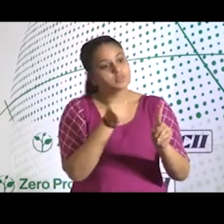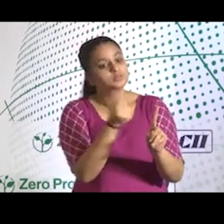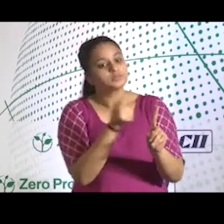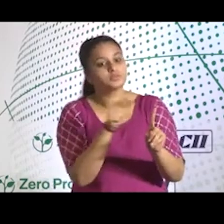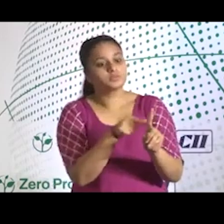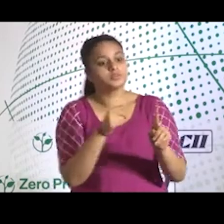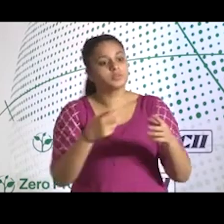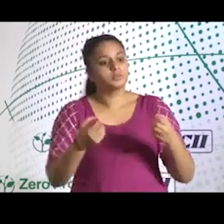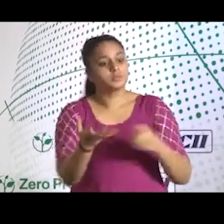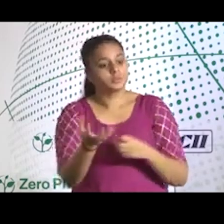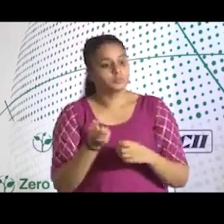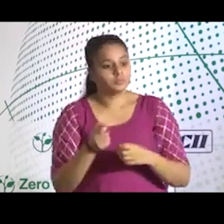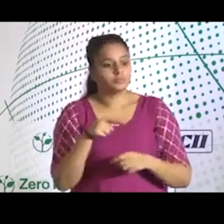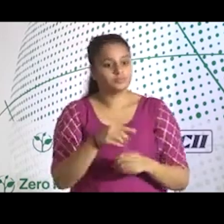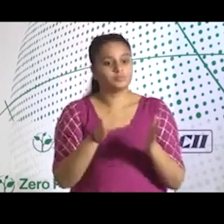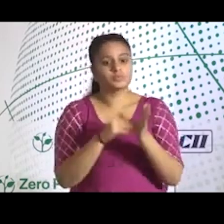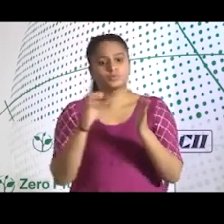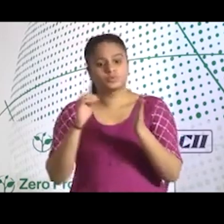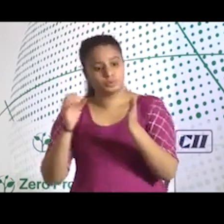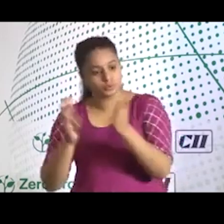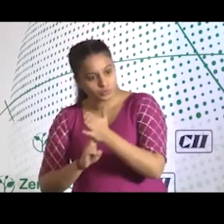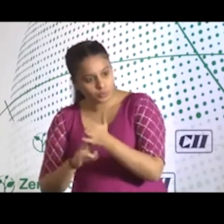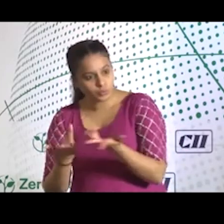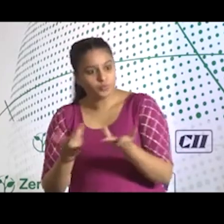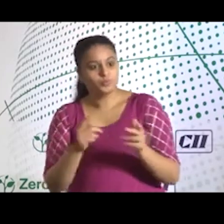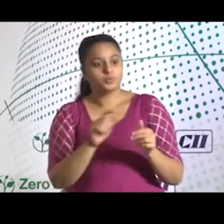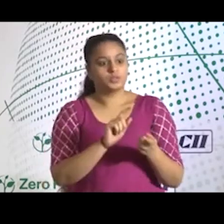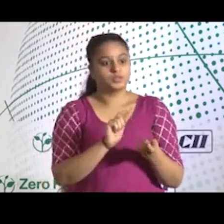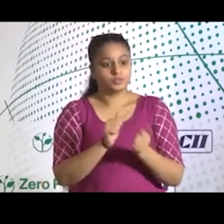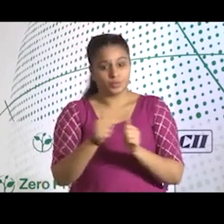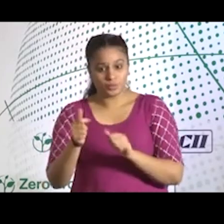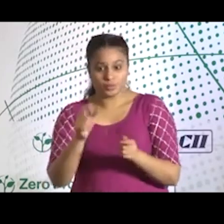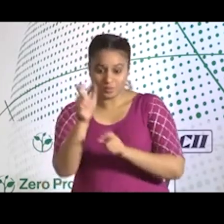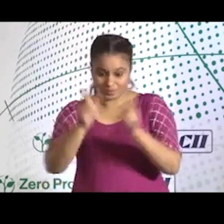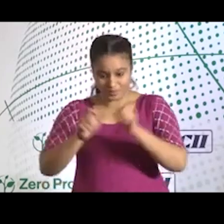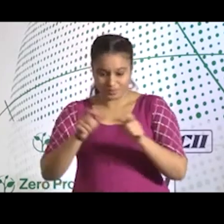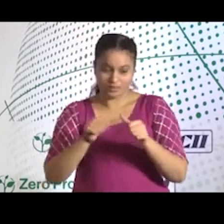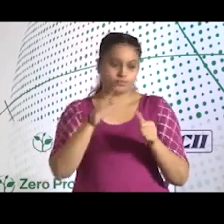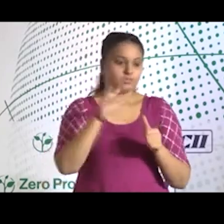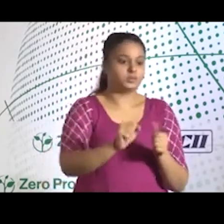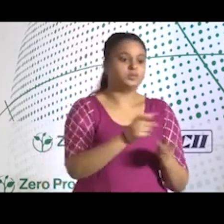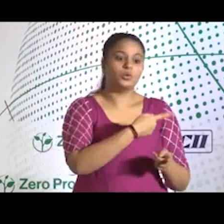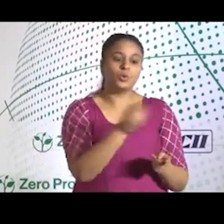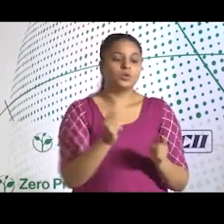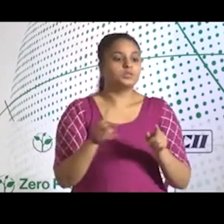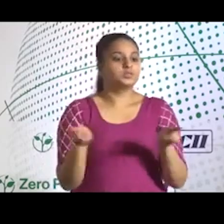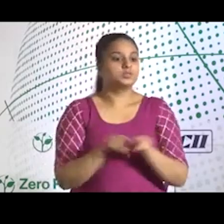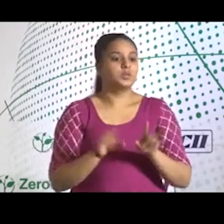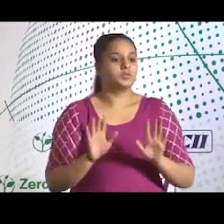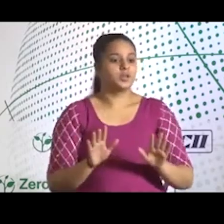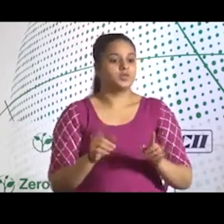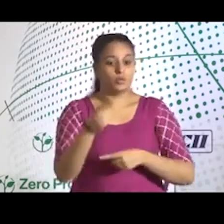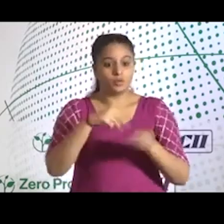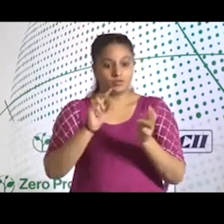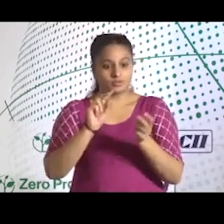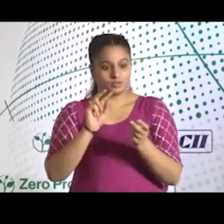Then we switched to Zoom and everybody had equal access because it was universally designed keeping all the users in mind.